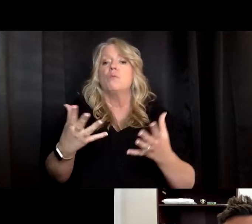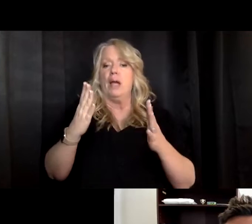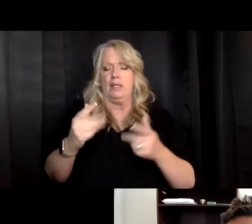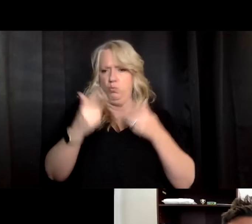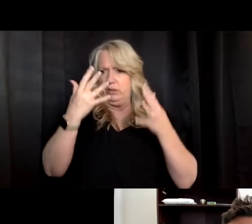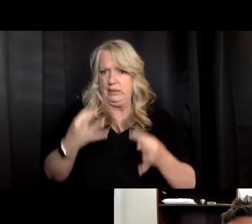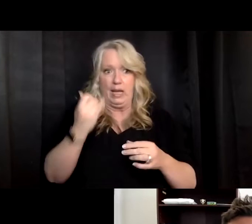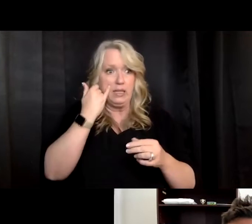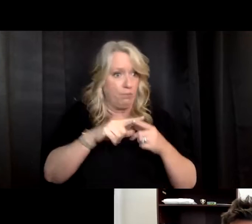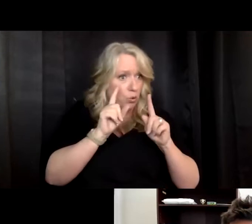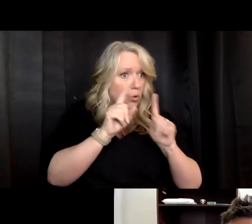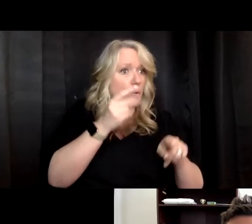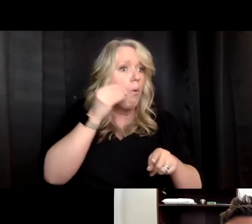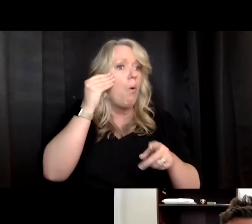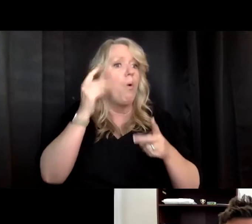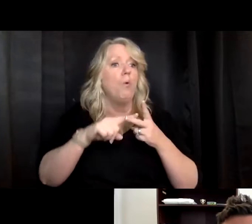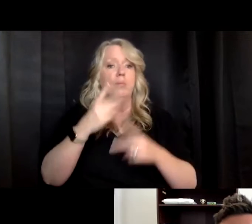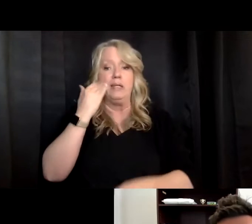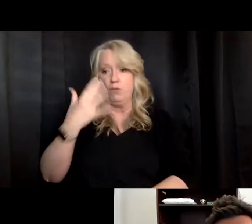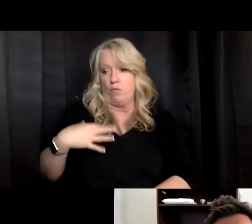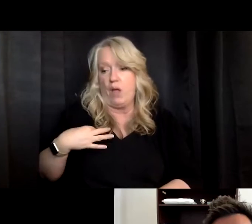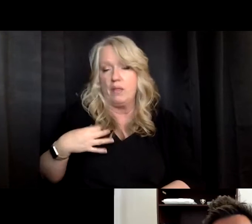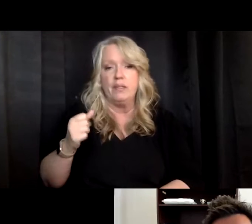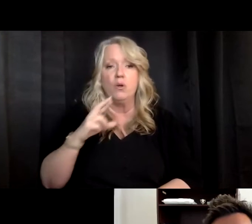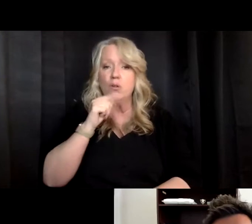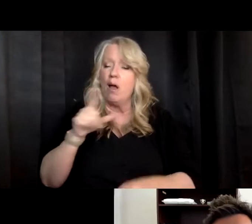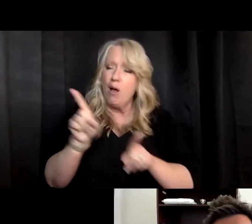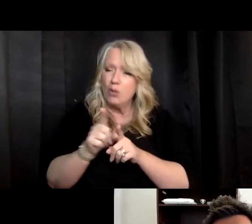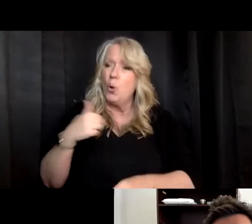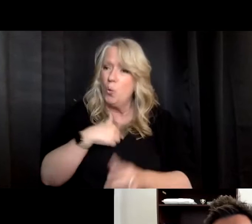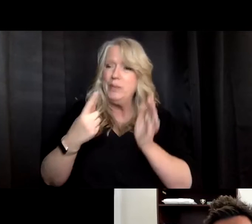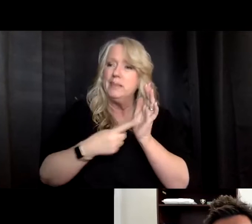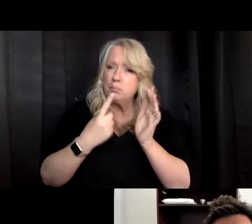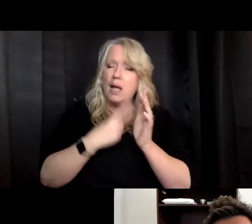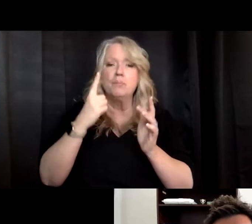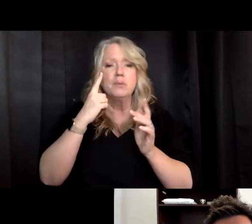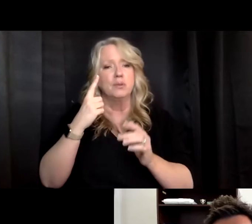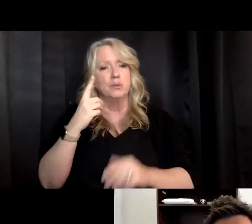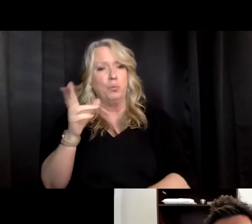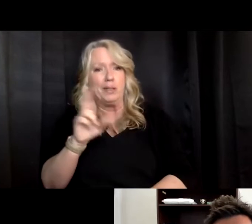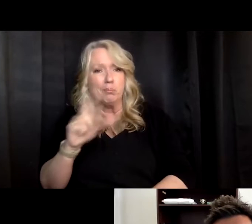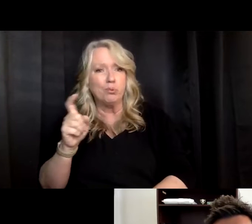. IF YOU THINK ABOUT IT. A LOT OF TIMES WE ARE PROVIDER MAKING DECISIONS ON WHETHER THE PERSON IS GOING TO GO HOME ON VOLUNTARY